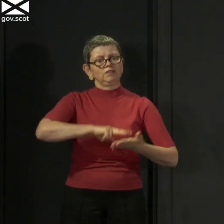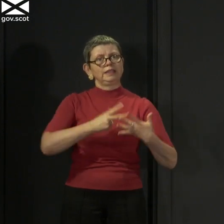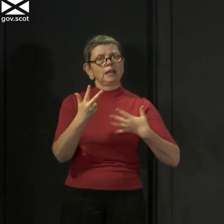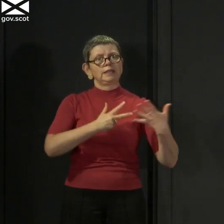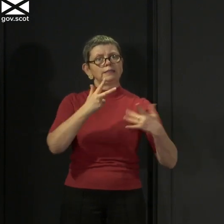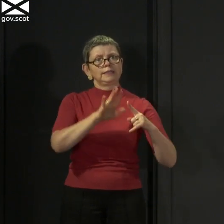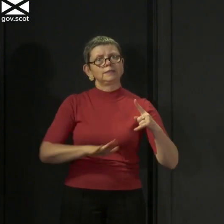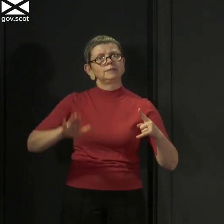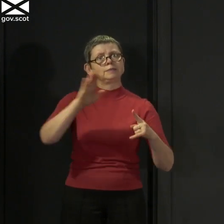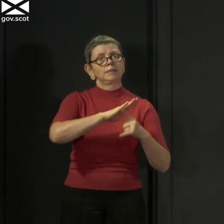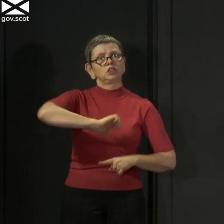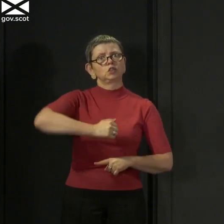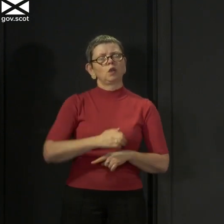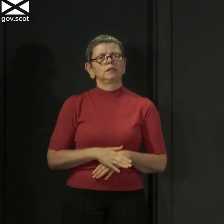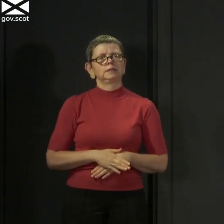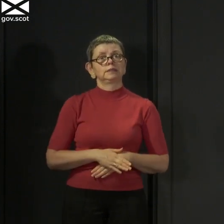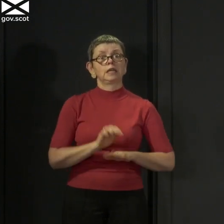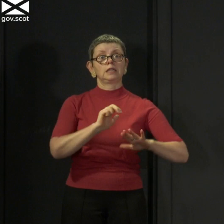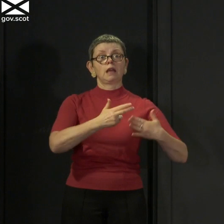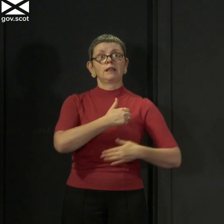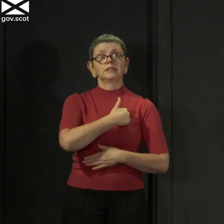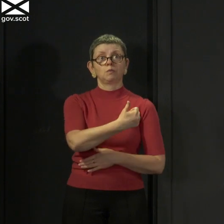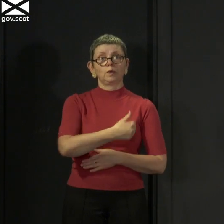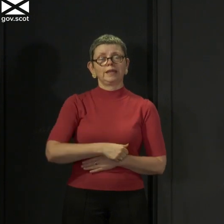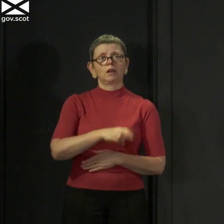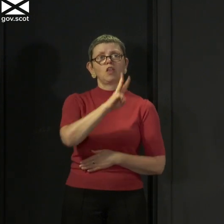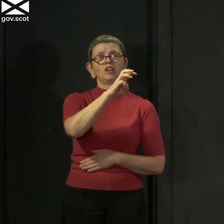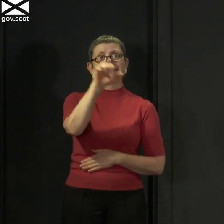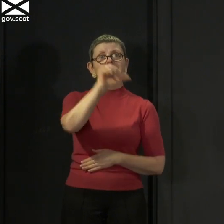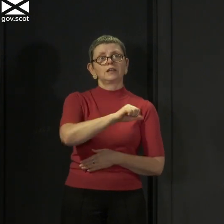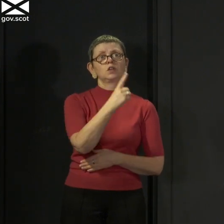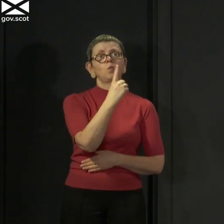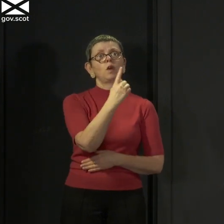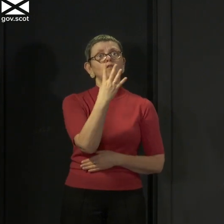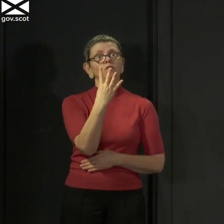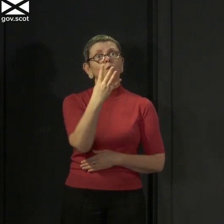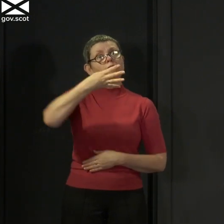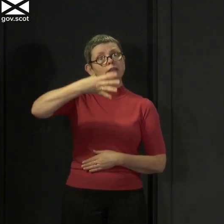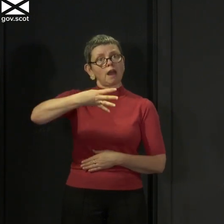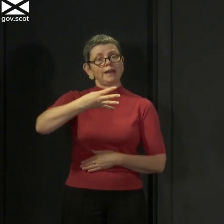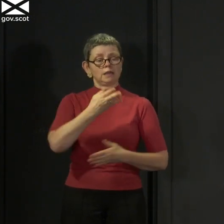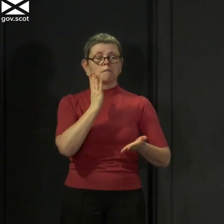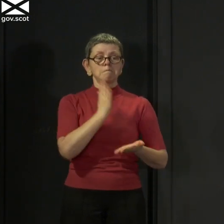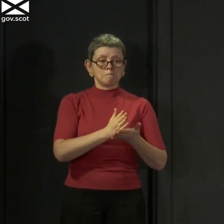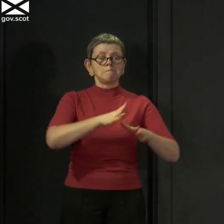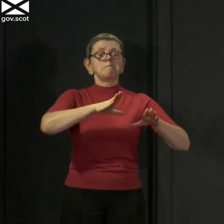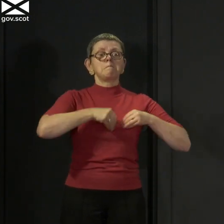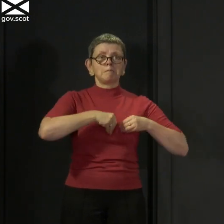As at 9 o'clock this morning, there have been 13,149 positive cases confirmed - an increase